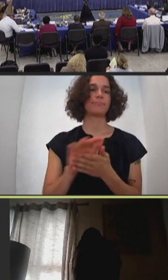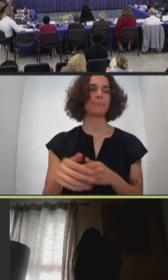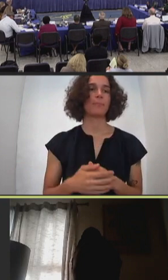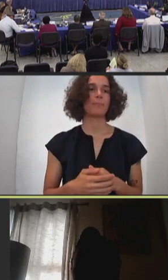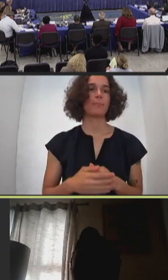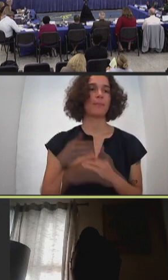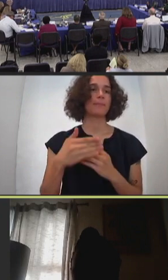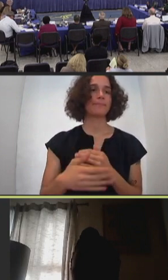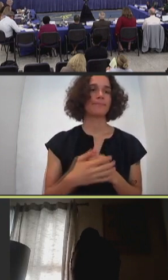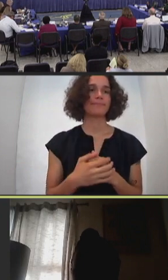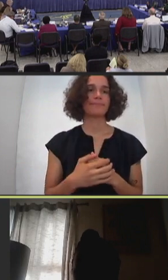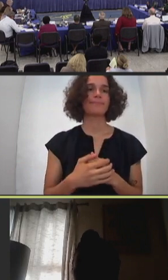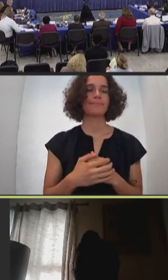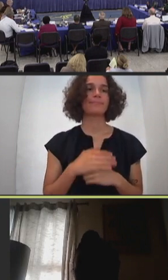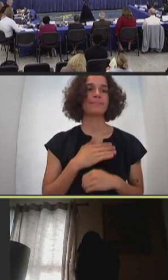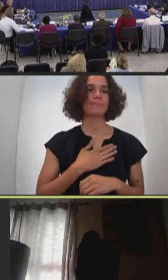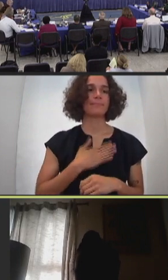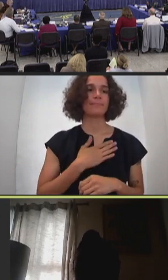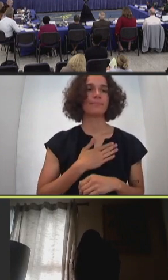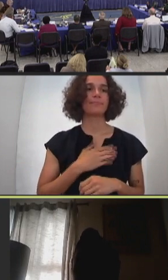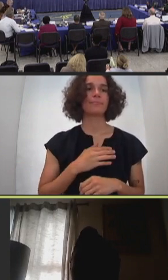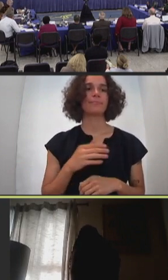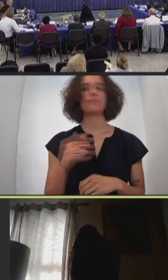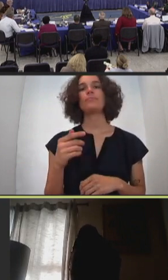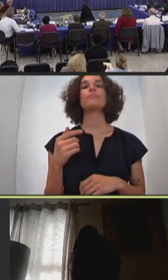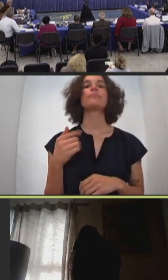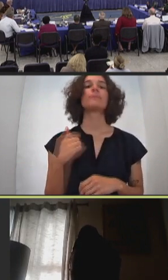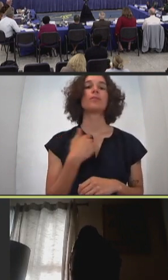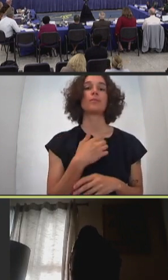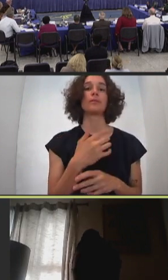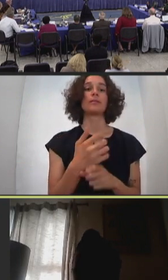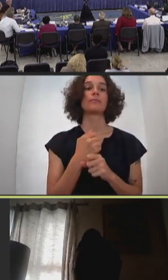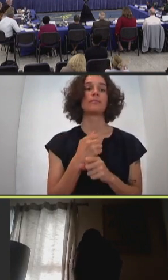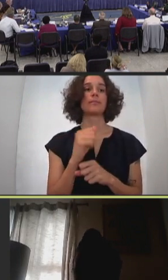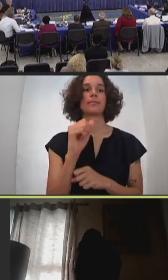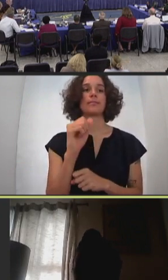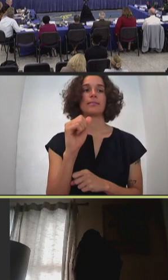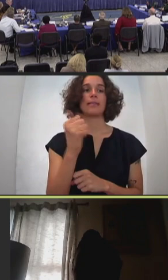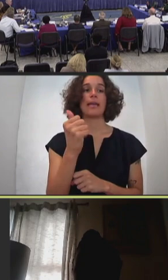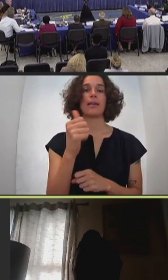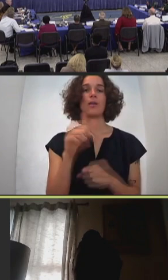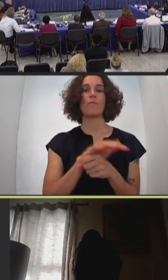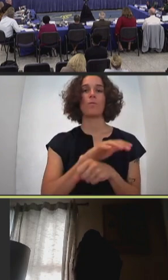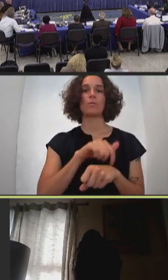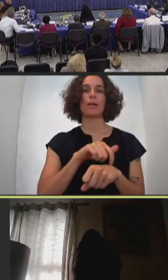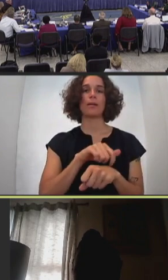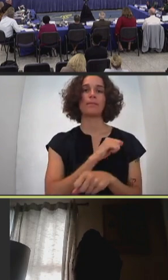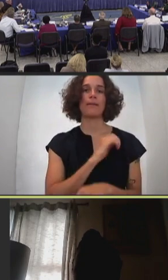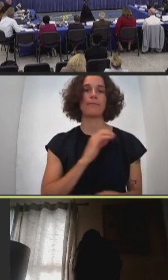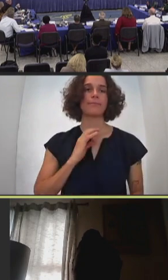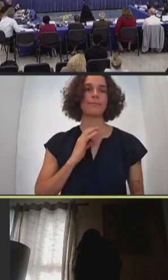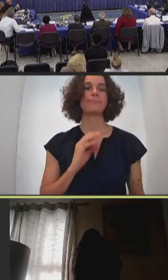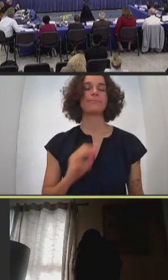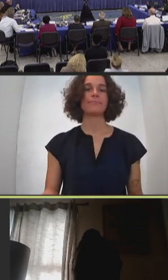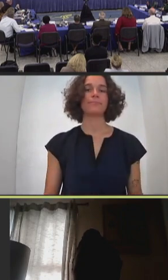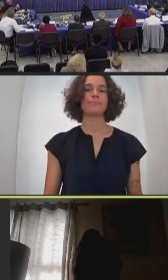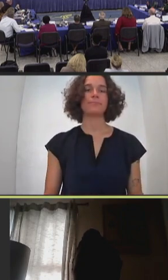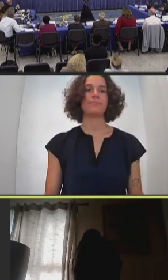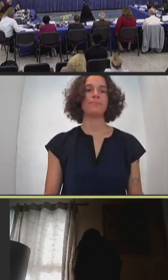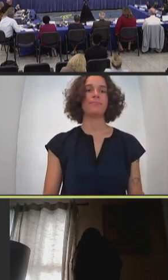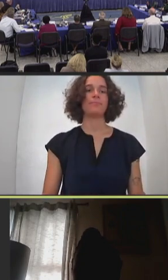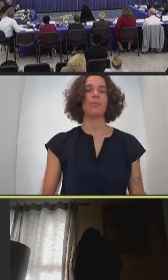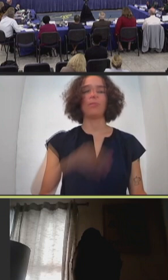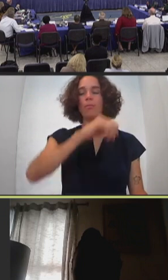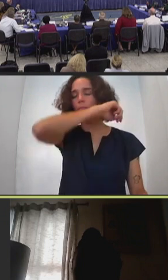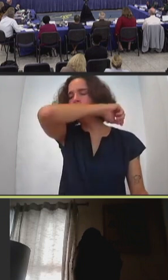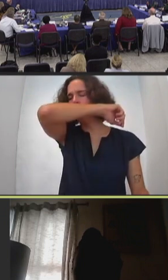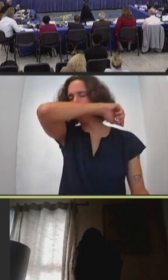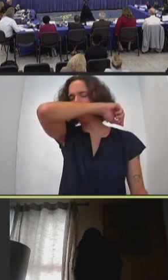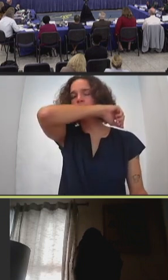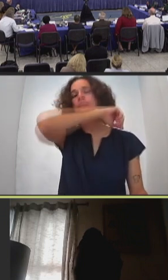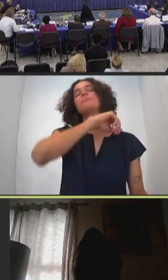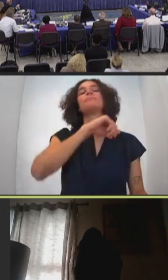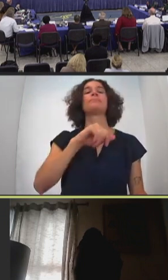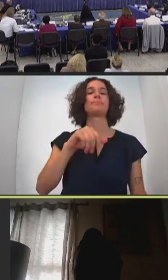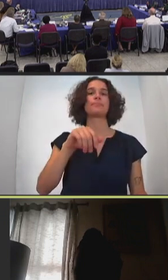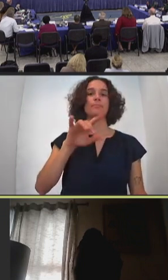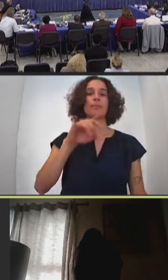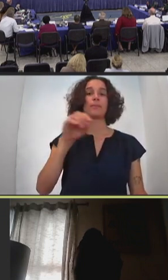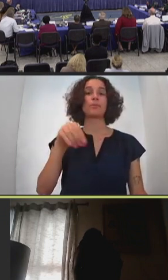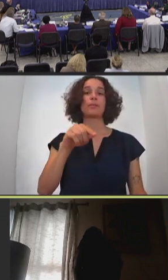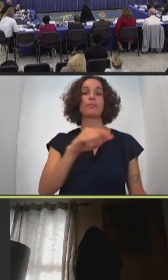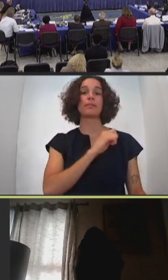This SEAHEC has a team of 10 dedicated full time staff. And 80 percent of the staff are community